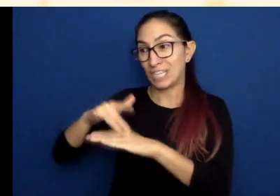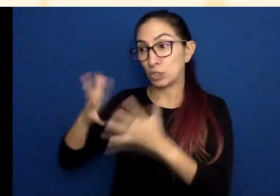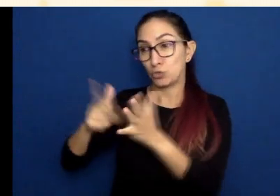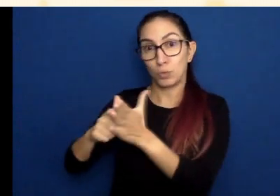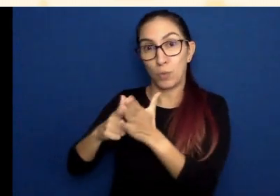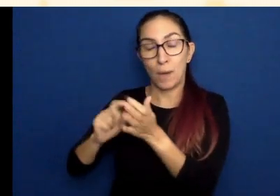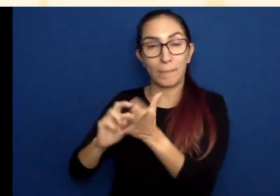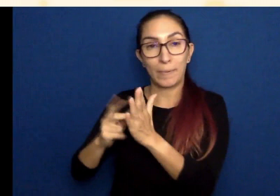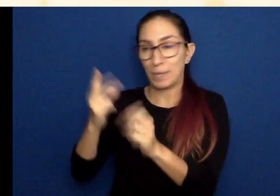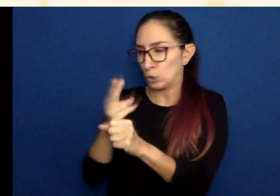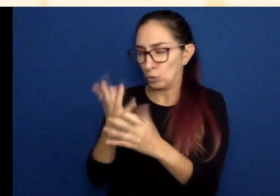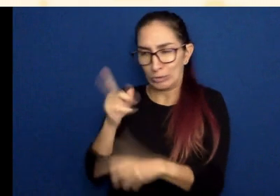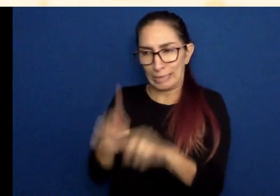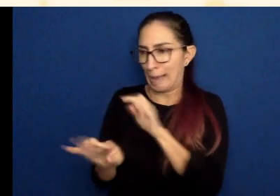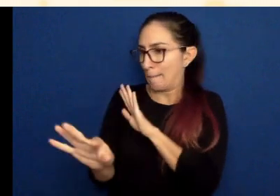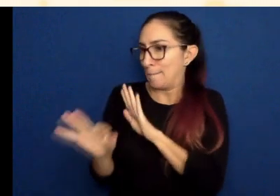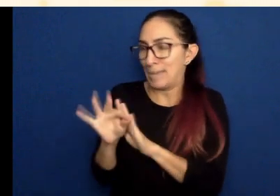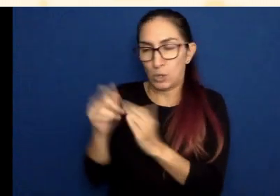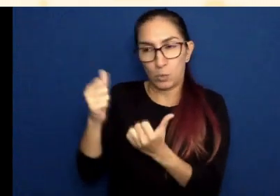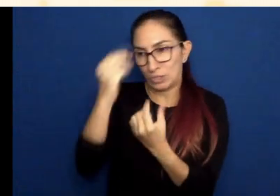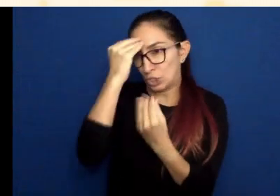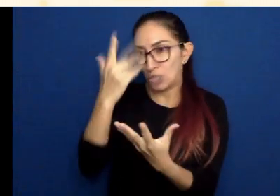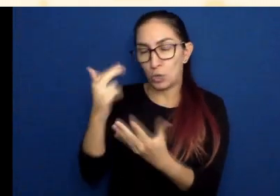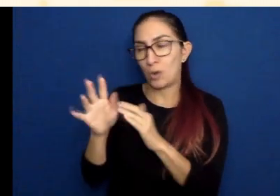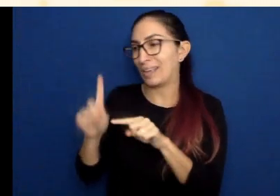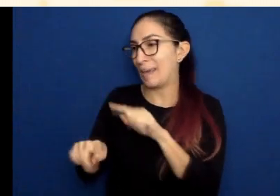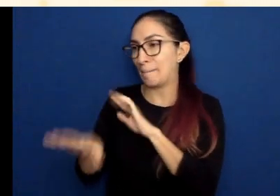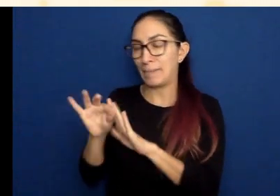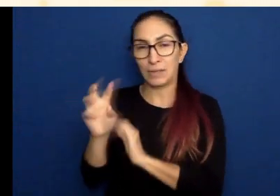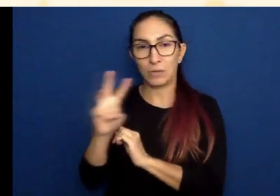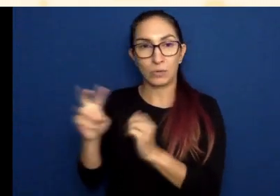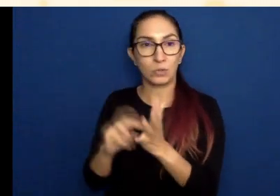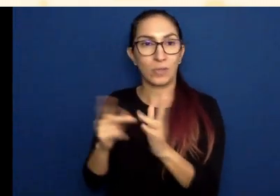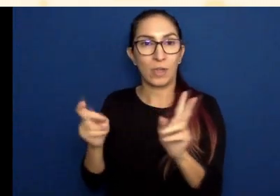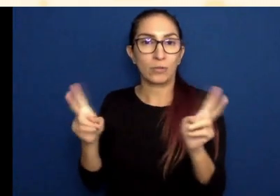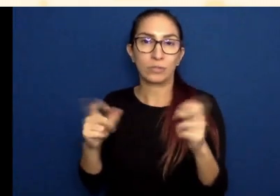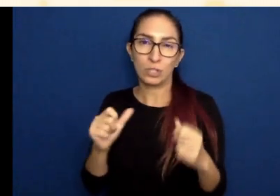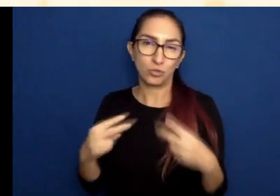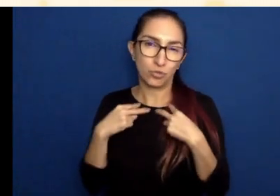that the user cannot choose content or a page, i.e. they are not trapped. So how to test?